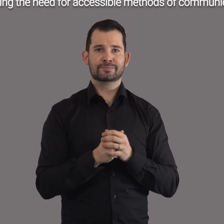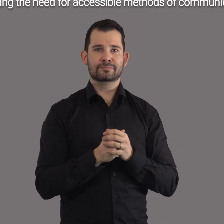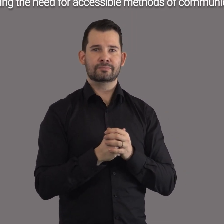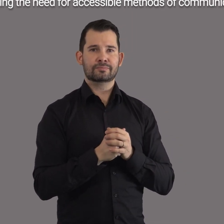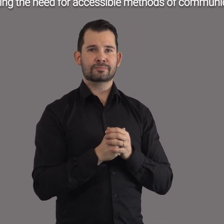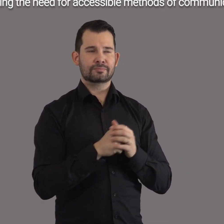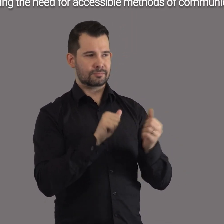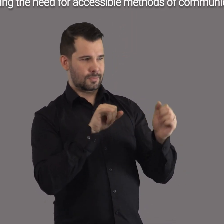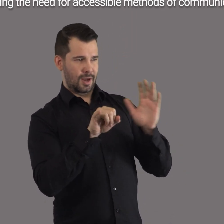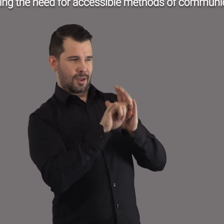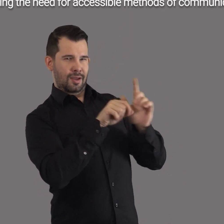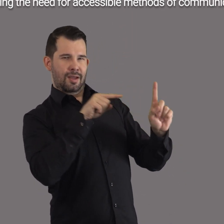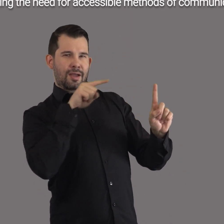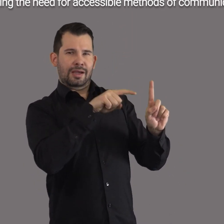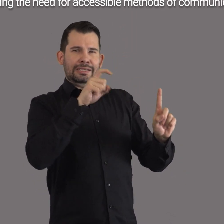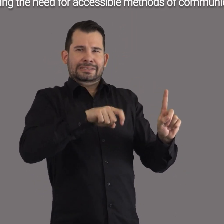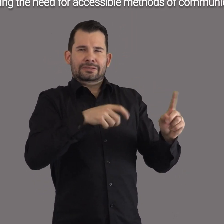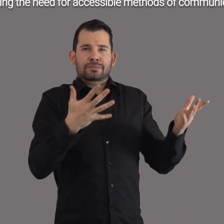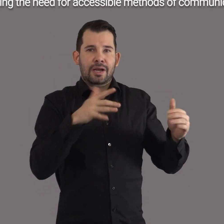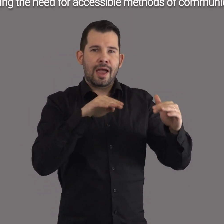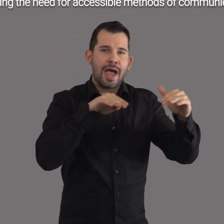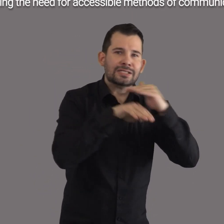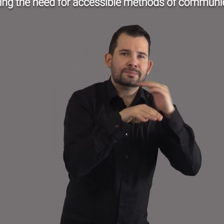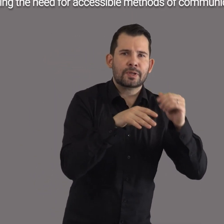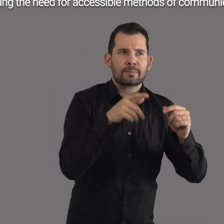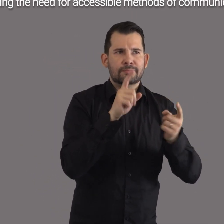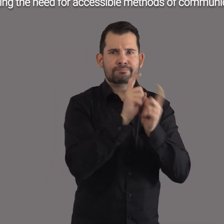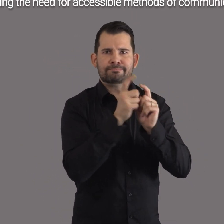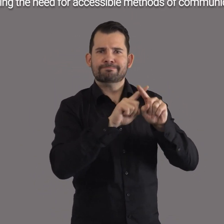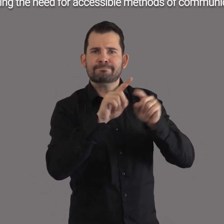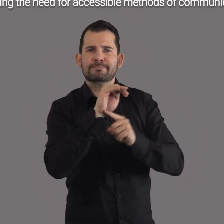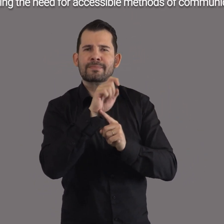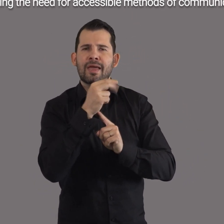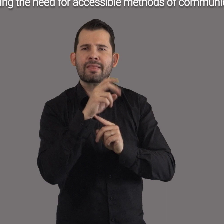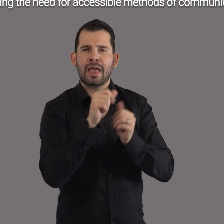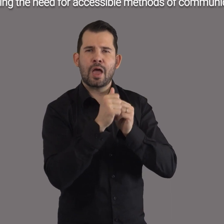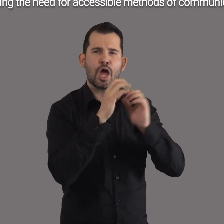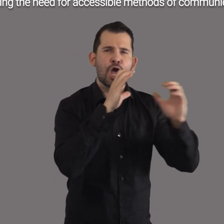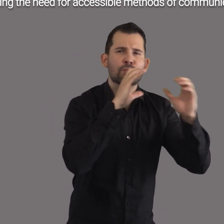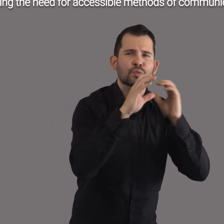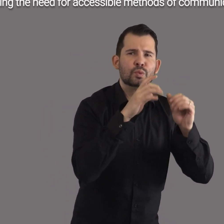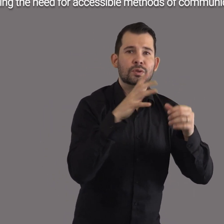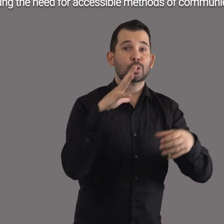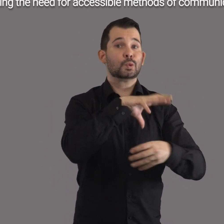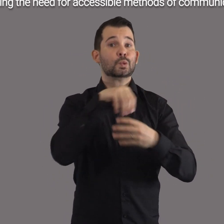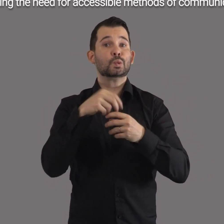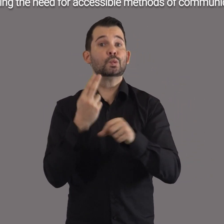highlighting the need for accessible methods of communications